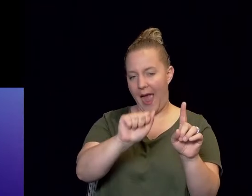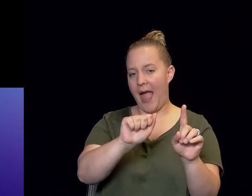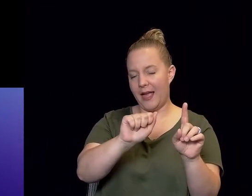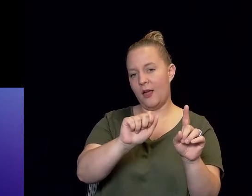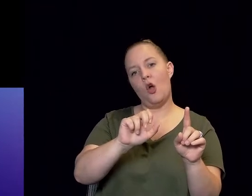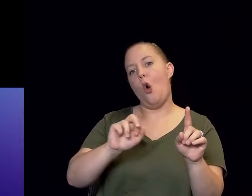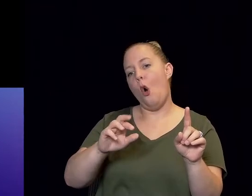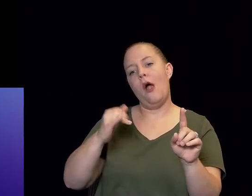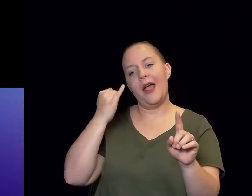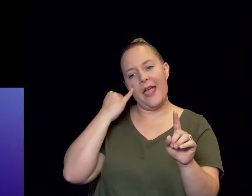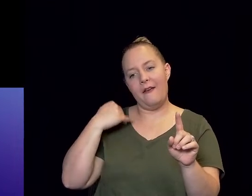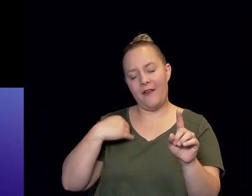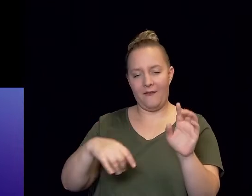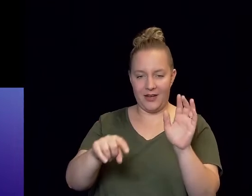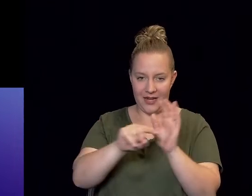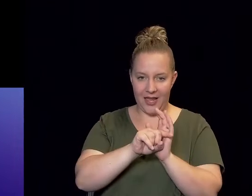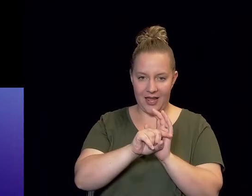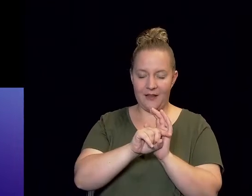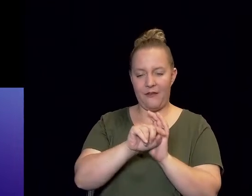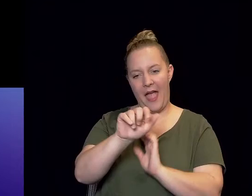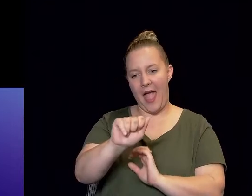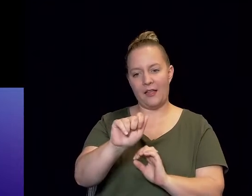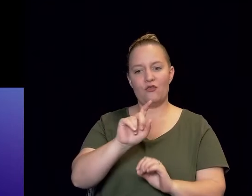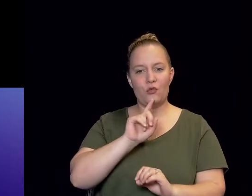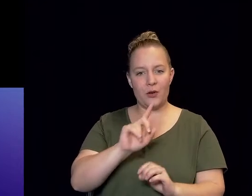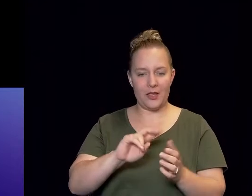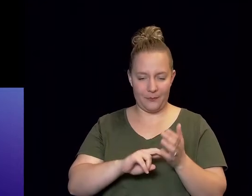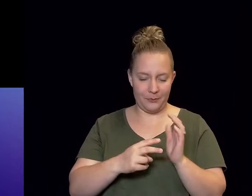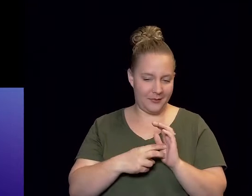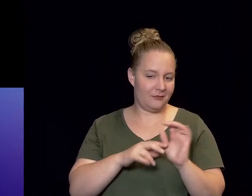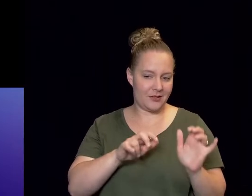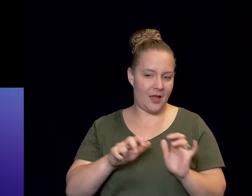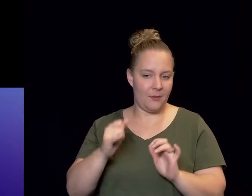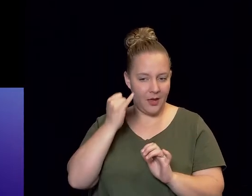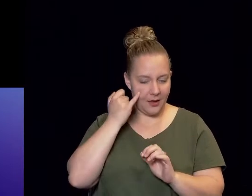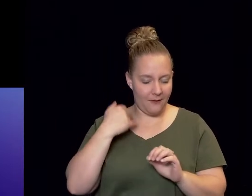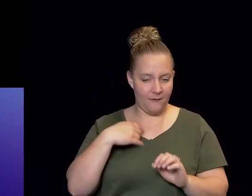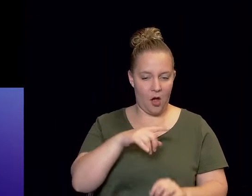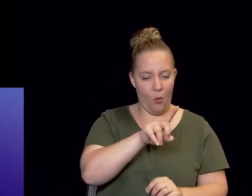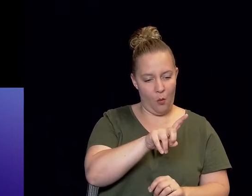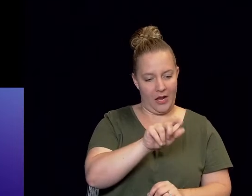have -a, I really am saying the same thing. Because, if I have 1a and I have a, that still I